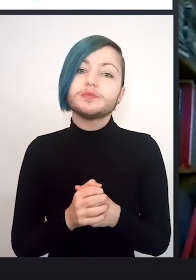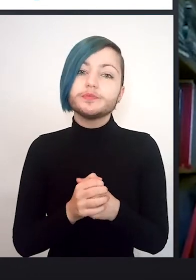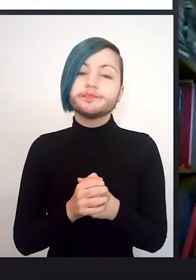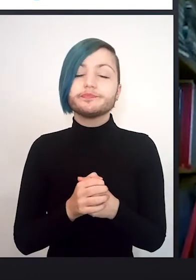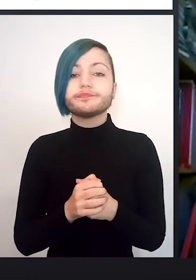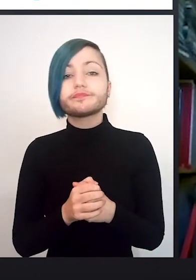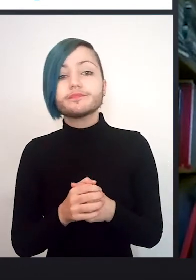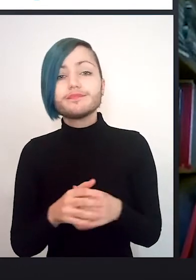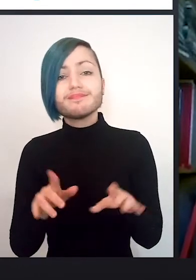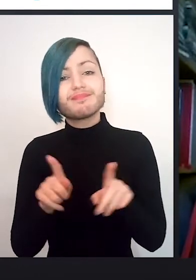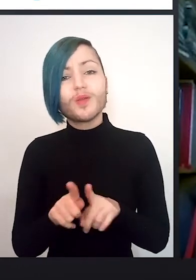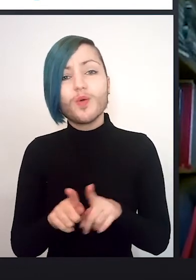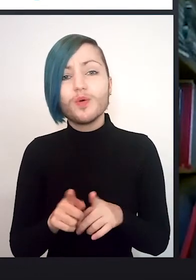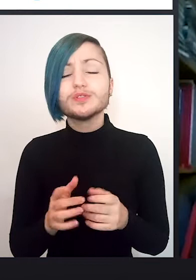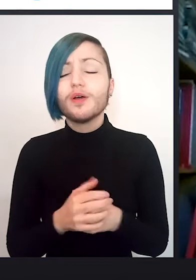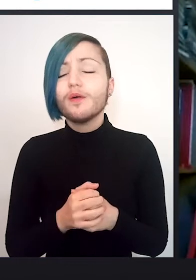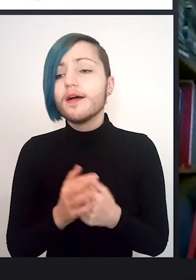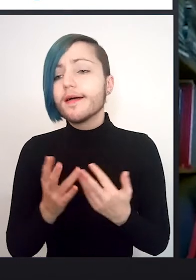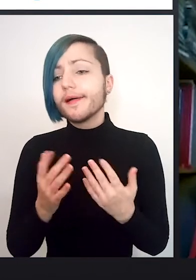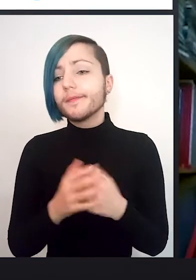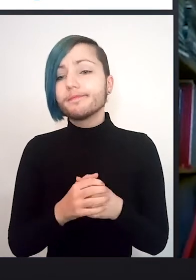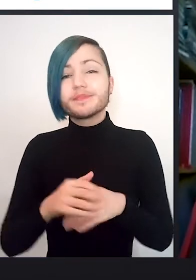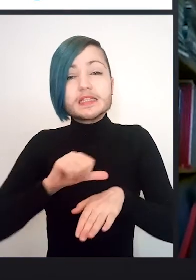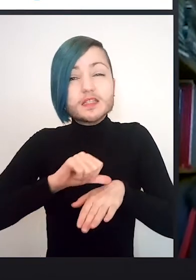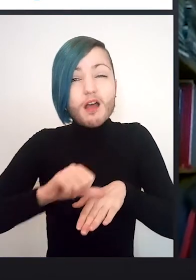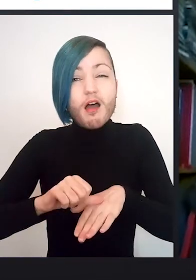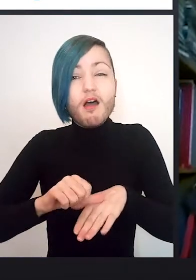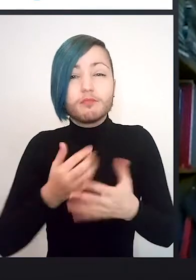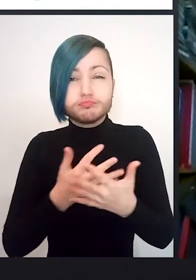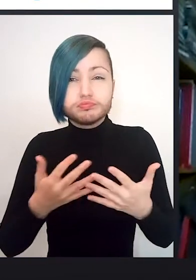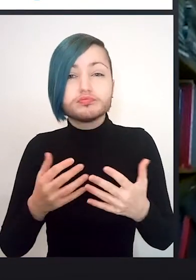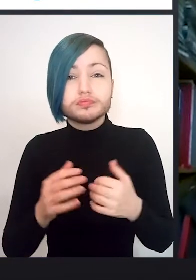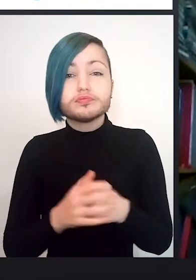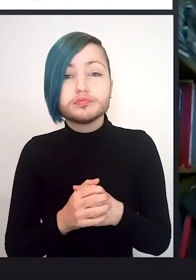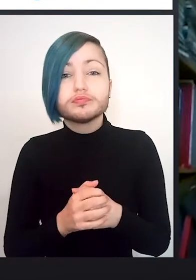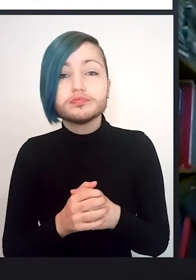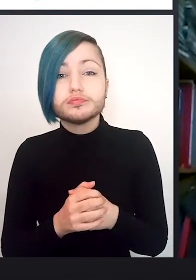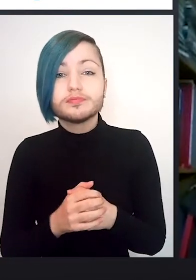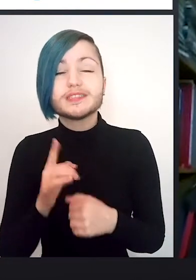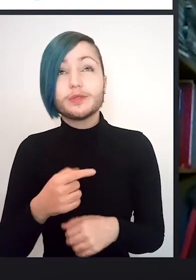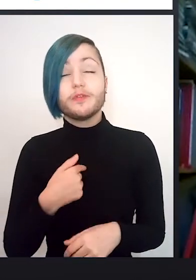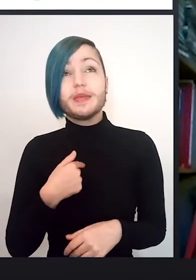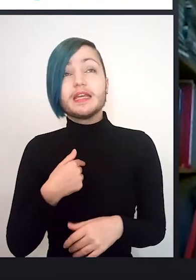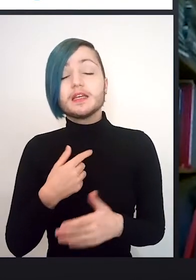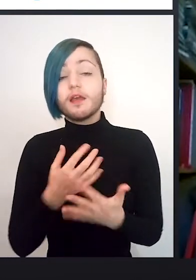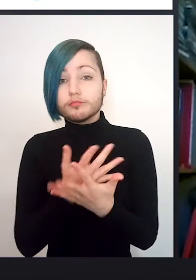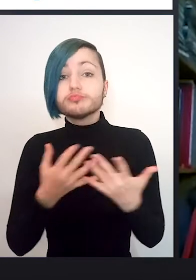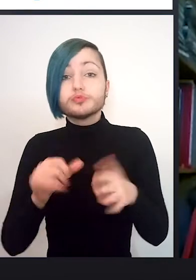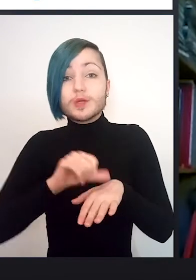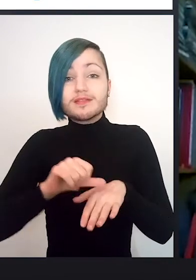Also, because of the scarring... That was particularly the case with me because of the